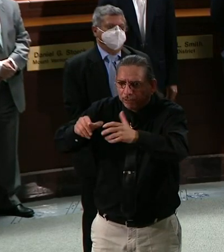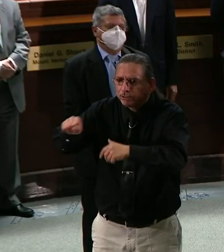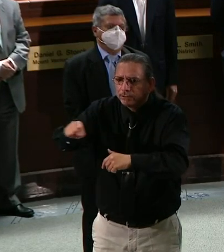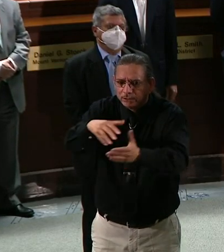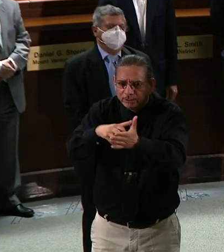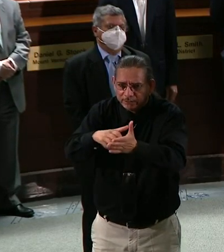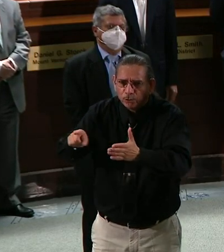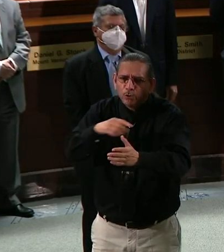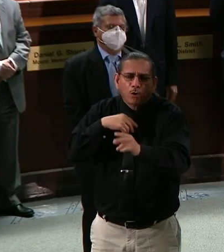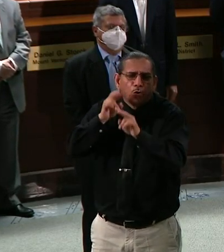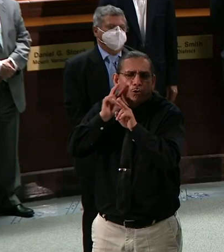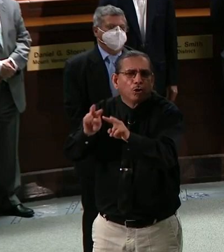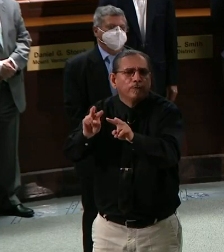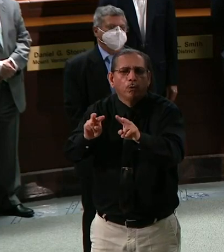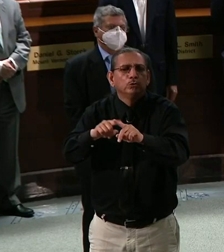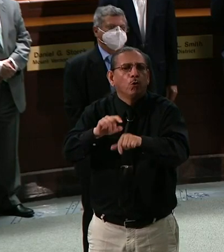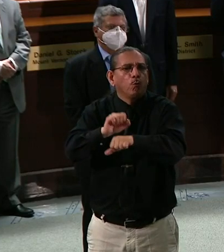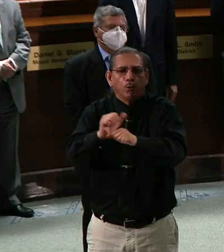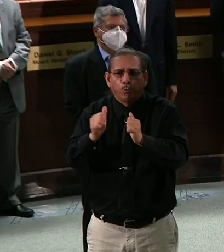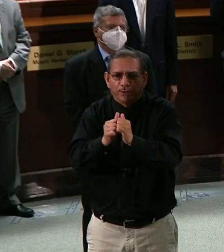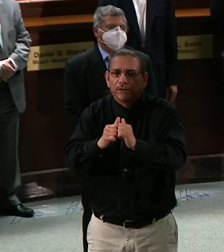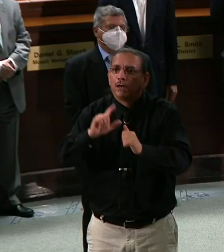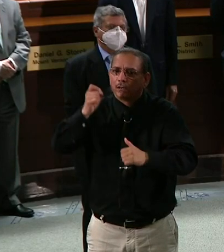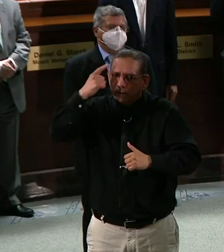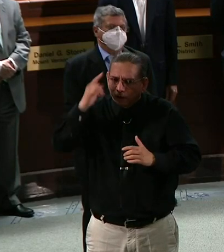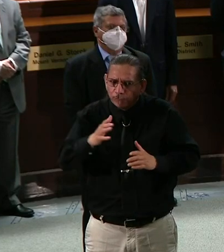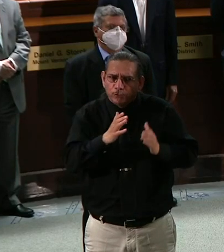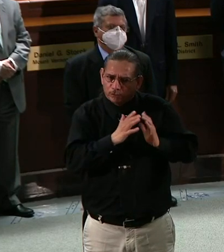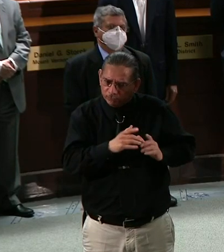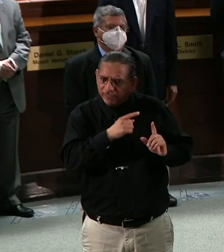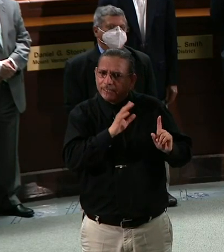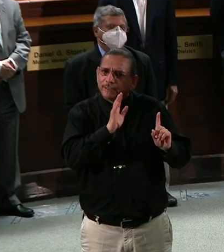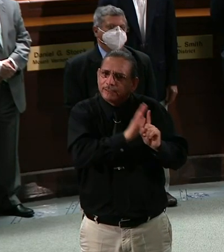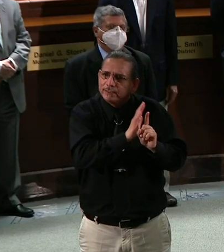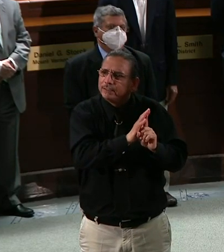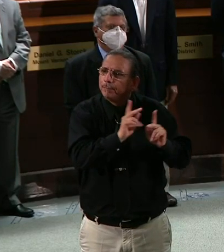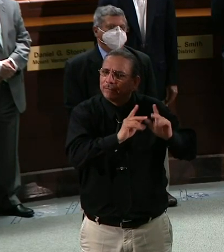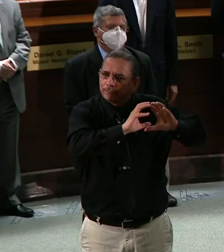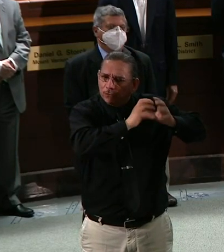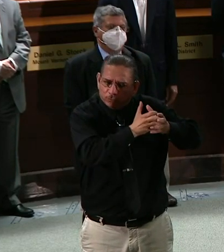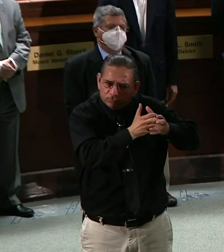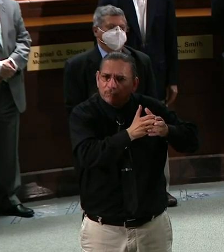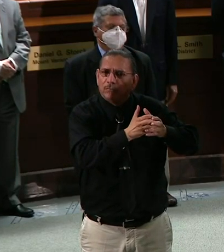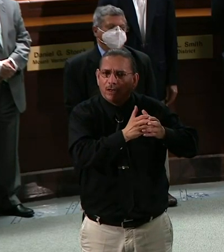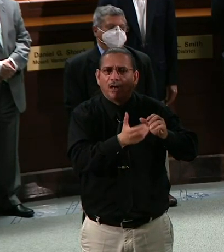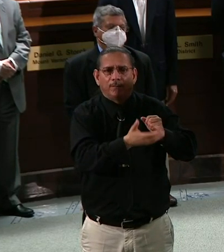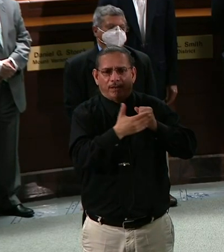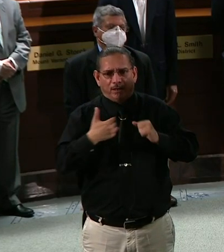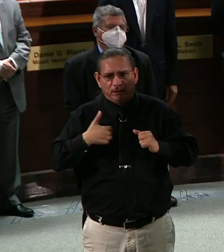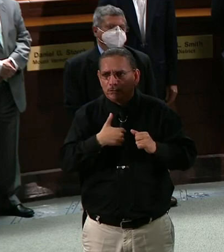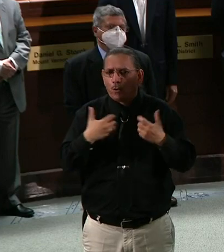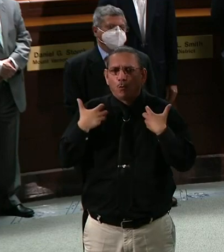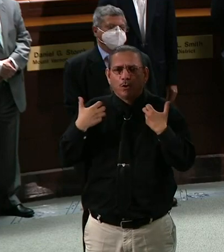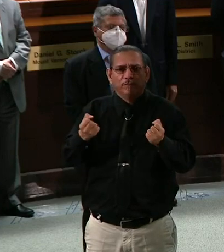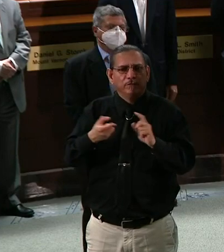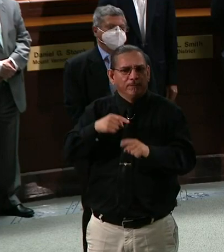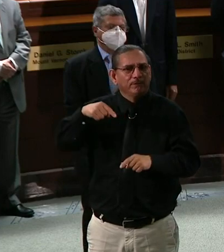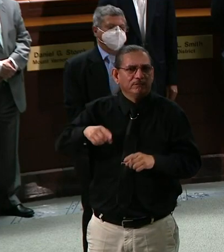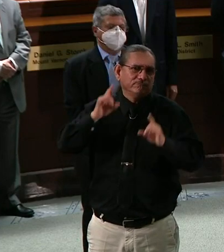POPULATIONS IN THE COUNTY. WE LOOK FORWARD TO CONTINUING TO WORK WITH THE GOVERNOR AND HIS